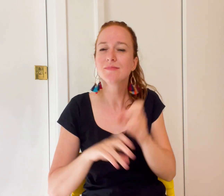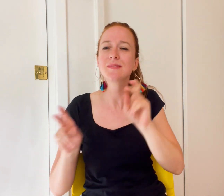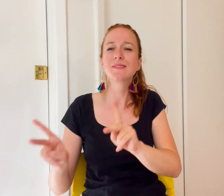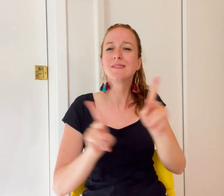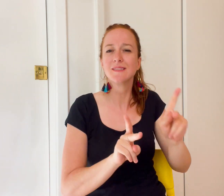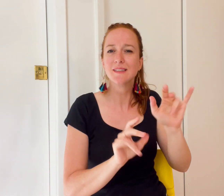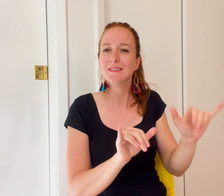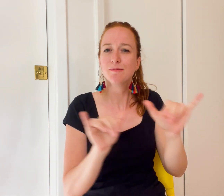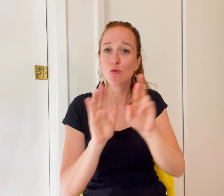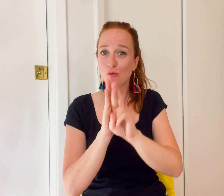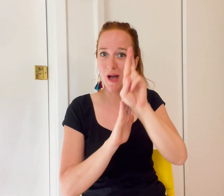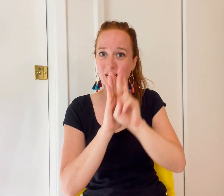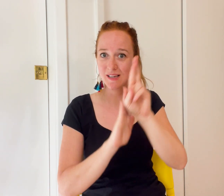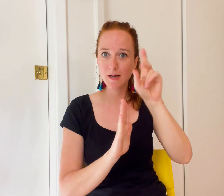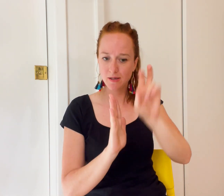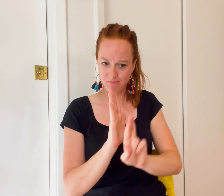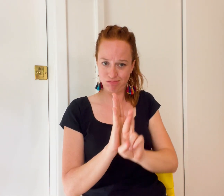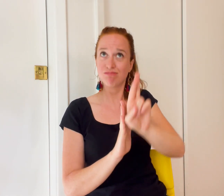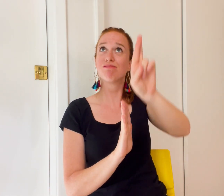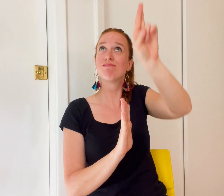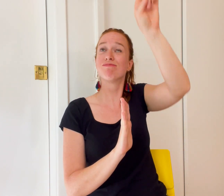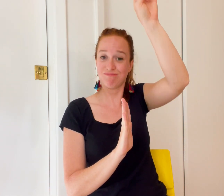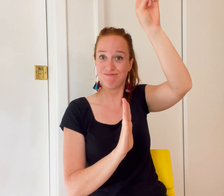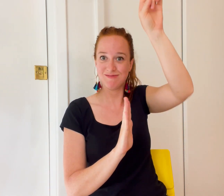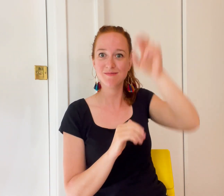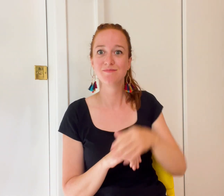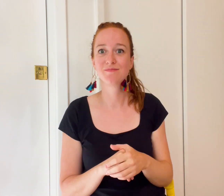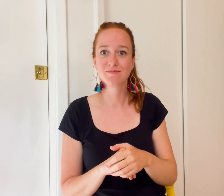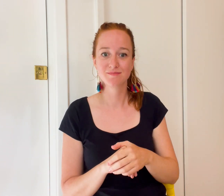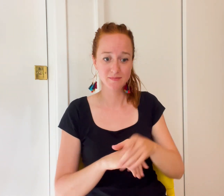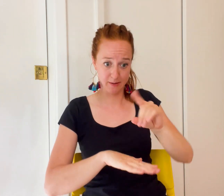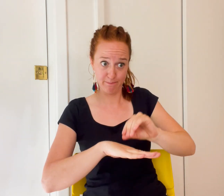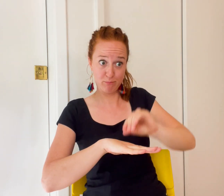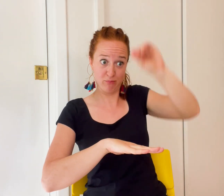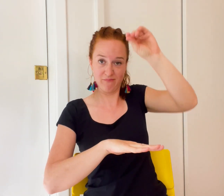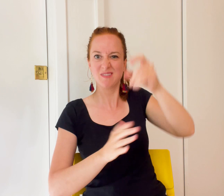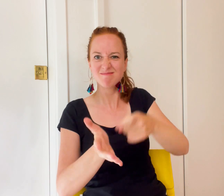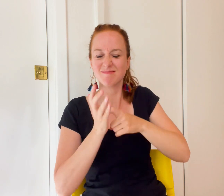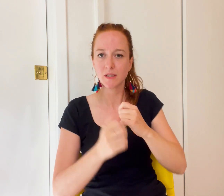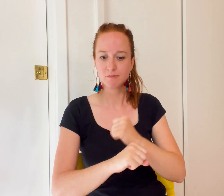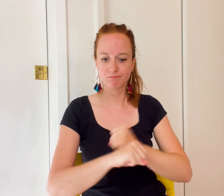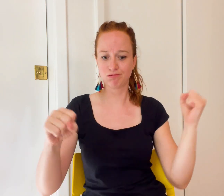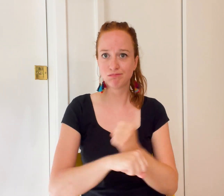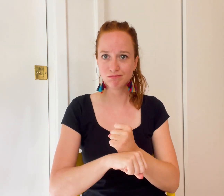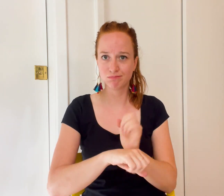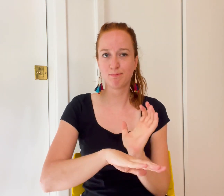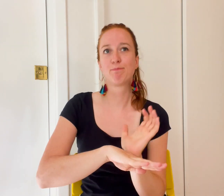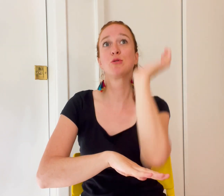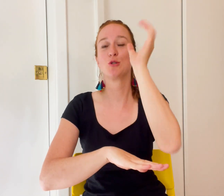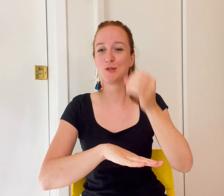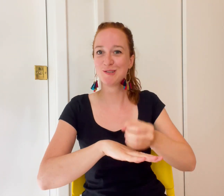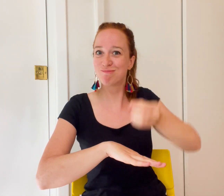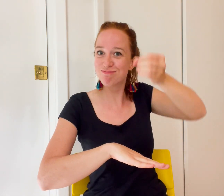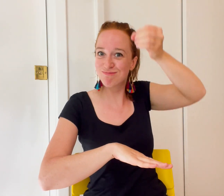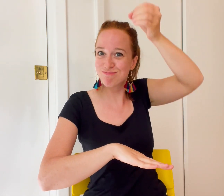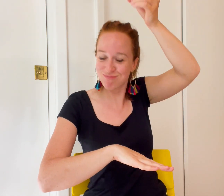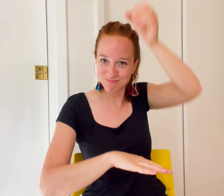This is similar to a rocket being shot into the air. You need an explosion on the ground to send it soaring.